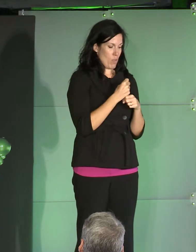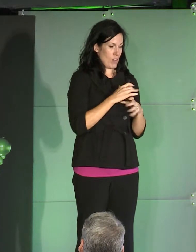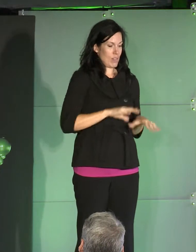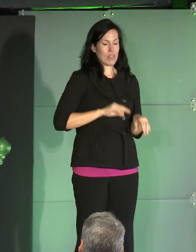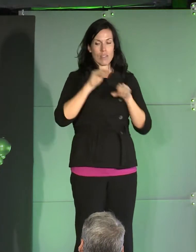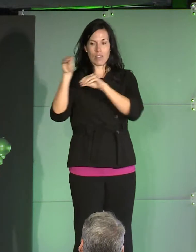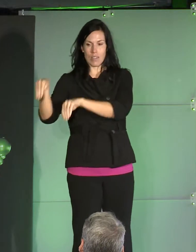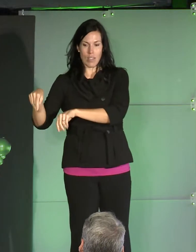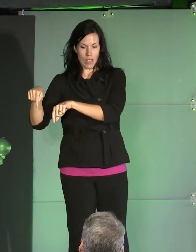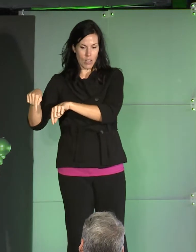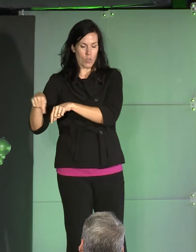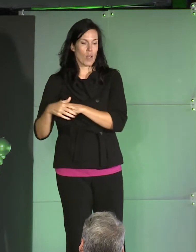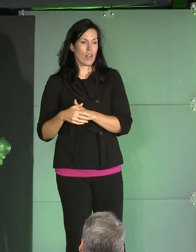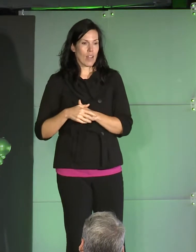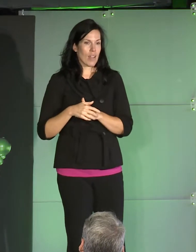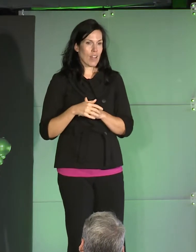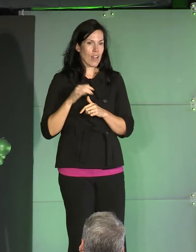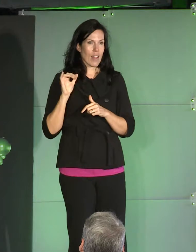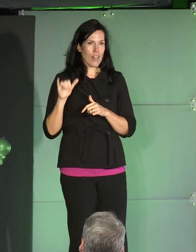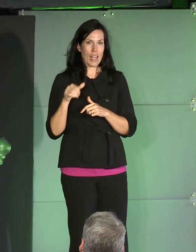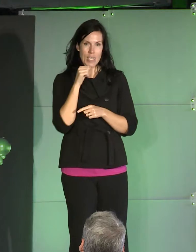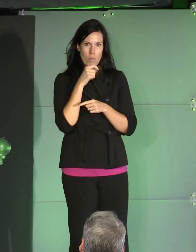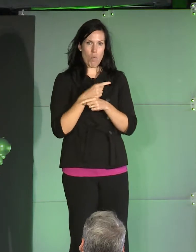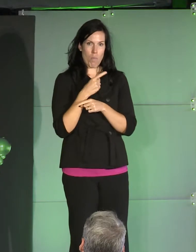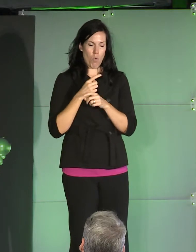That is sort of the improper way to do this.